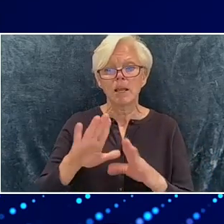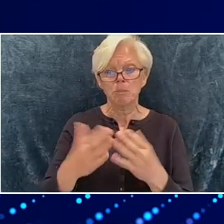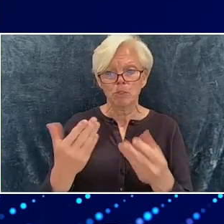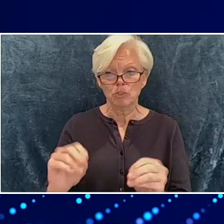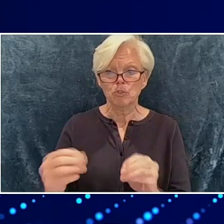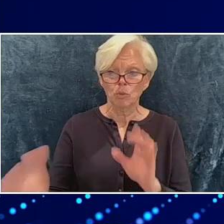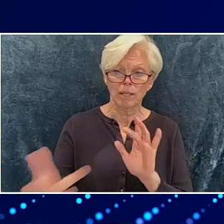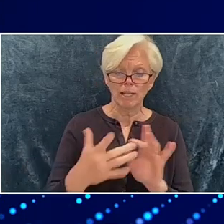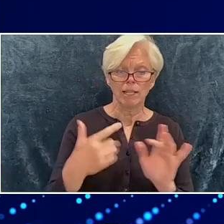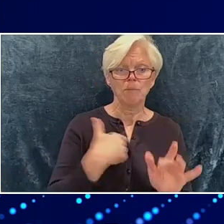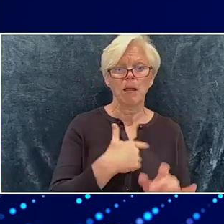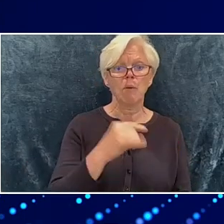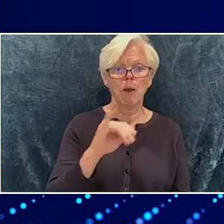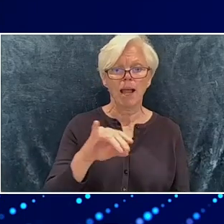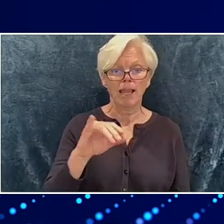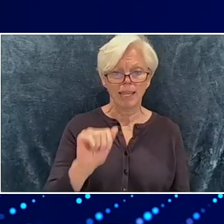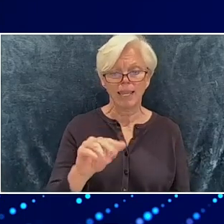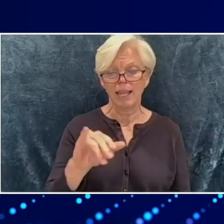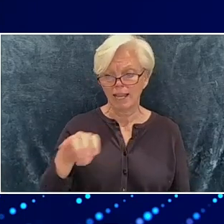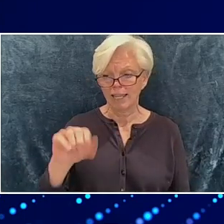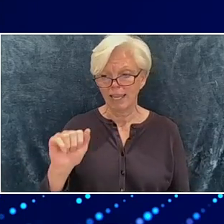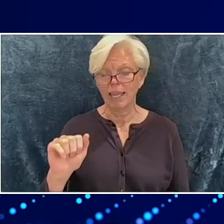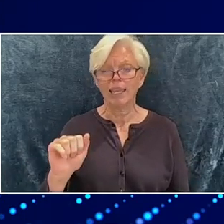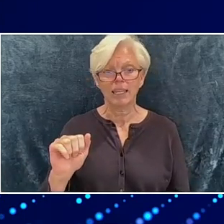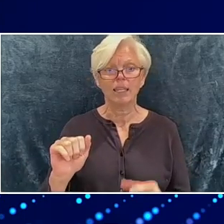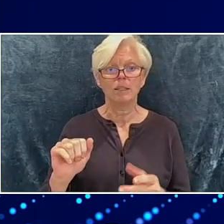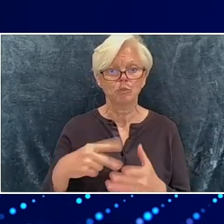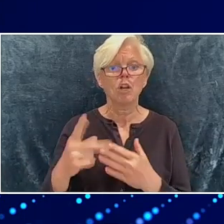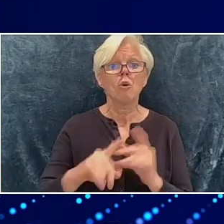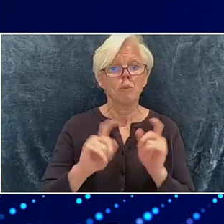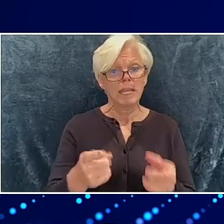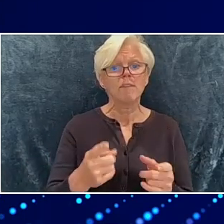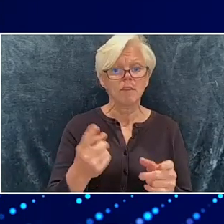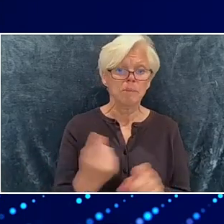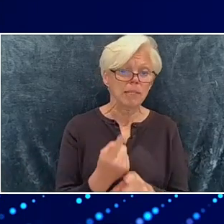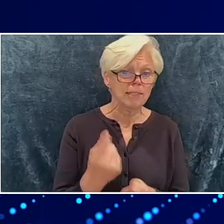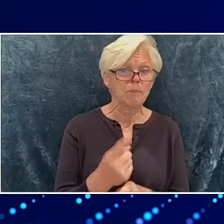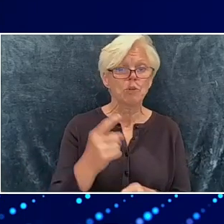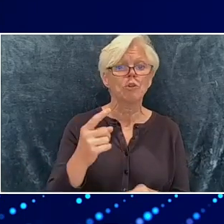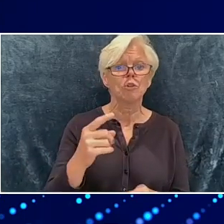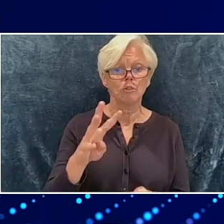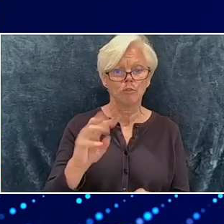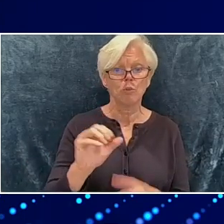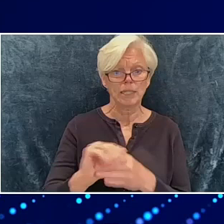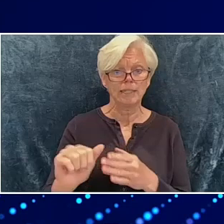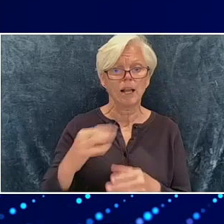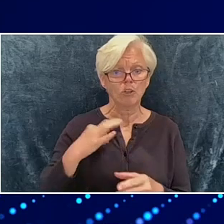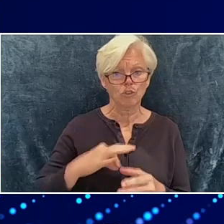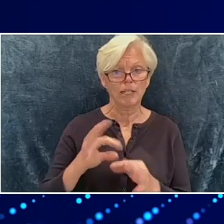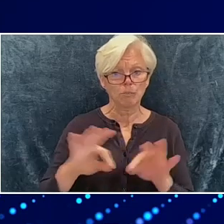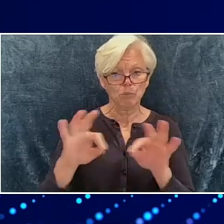We give them our typical $40 product price, and they tell us the price students will pay after the 30 to 40% bookstore